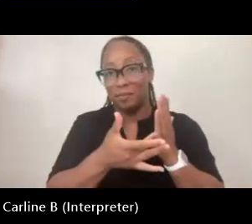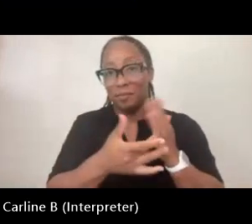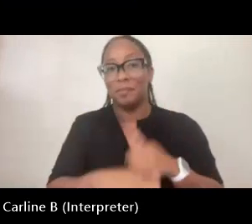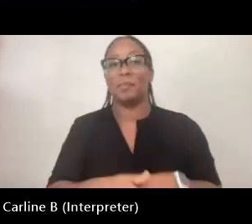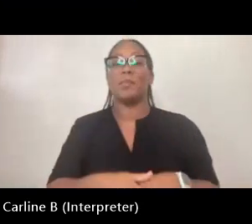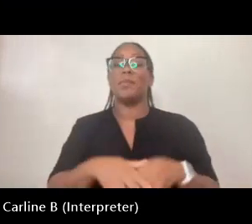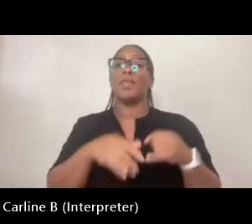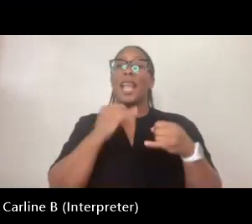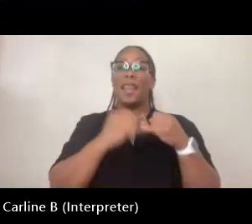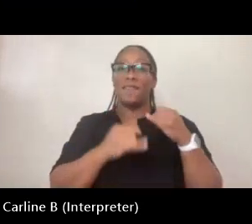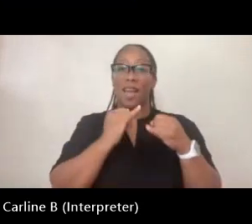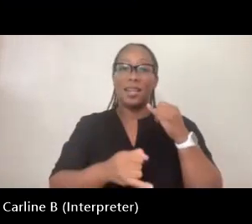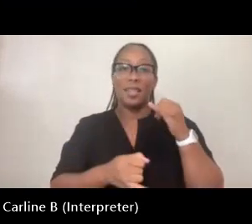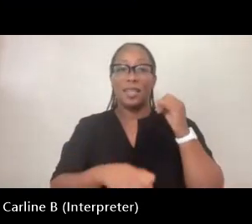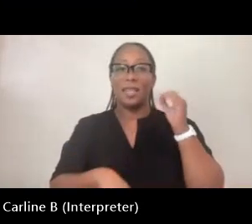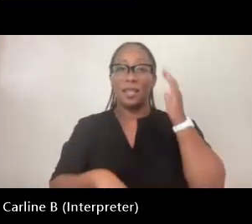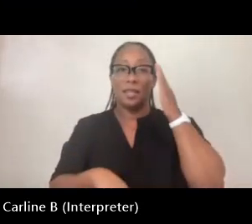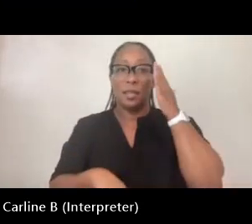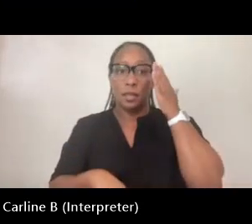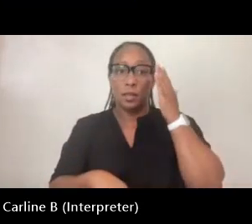And finally, there is just so much.